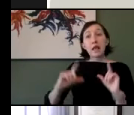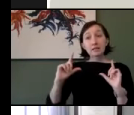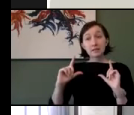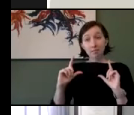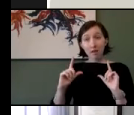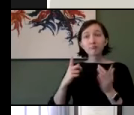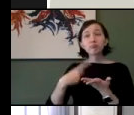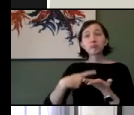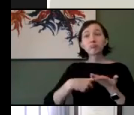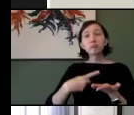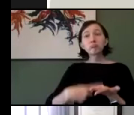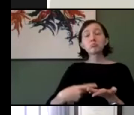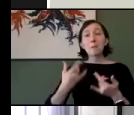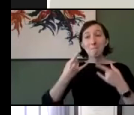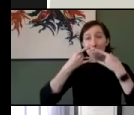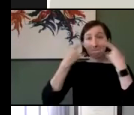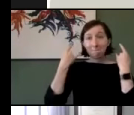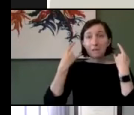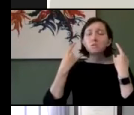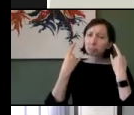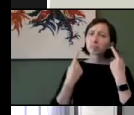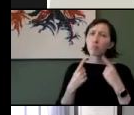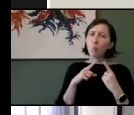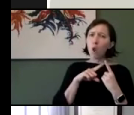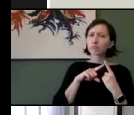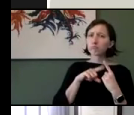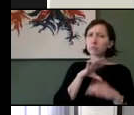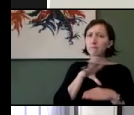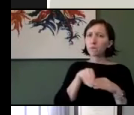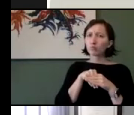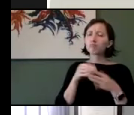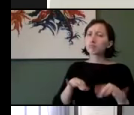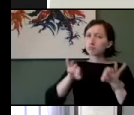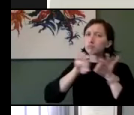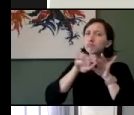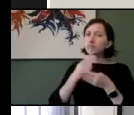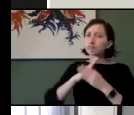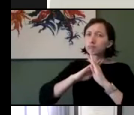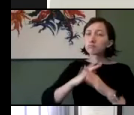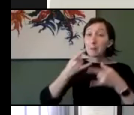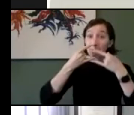masks are one of the key parts of protection. Masks really offer protection to you